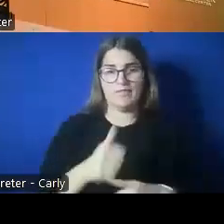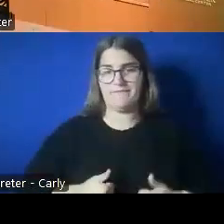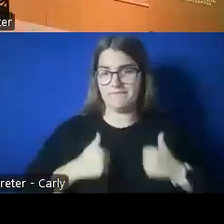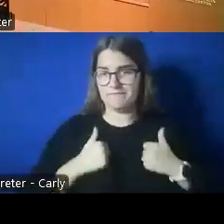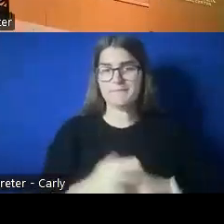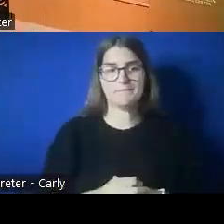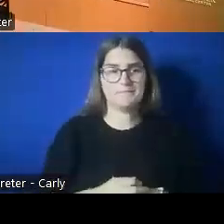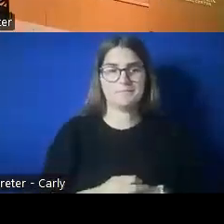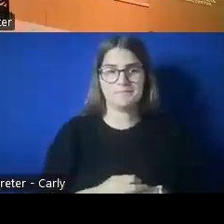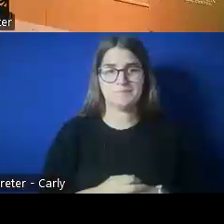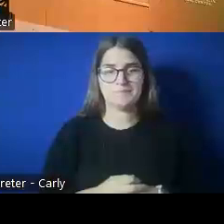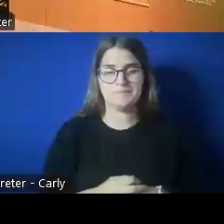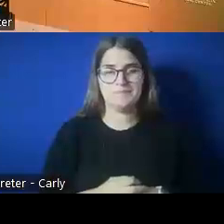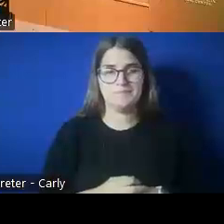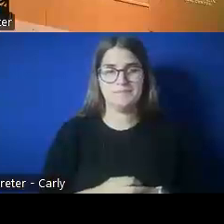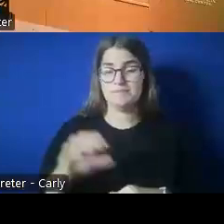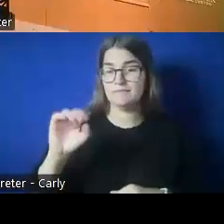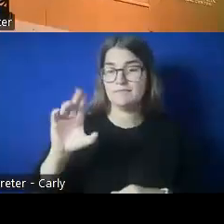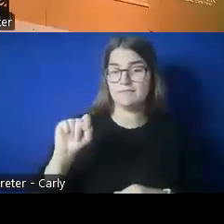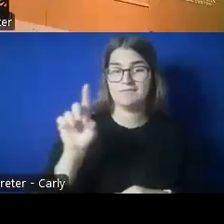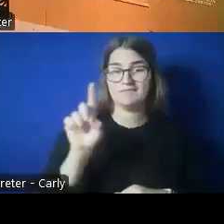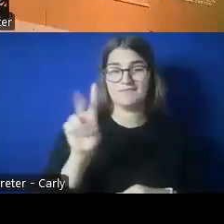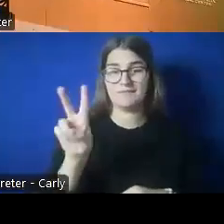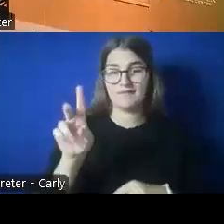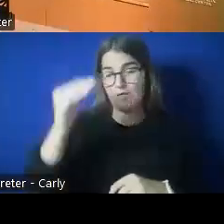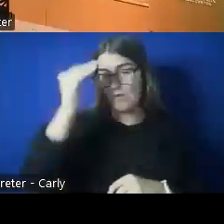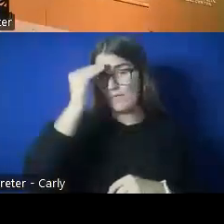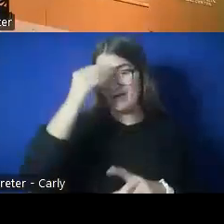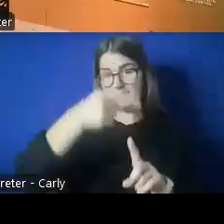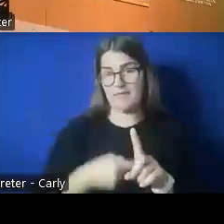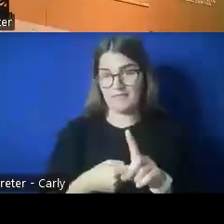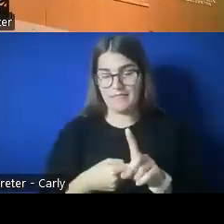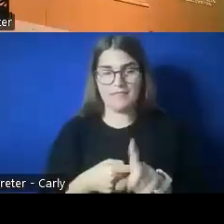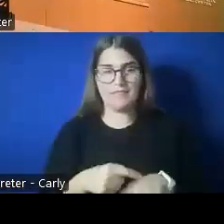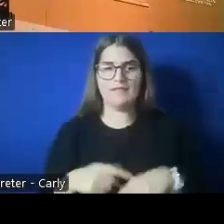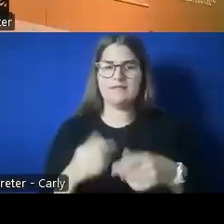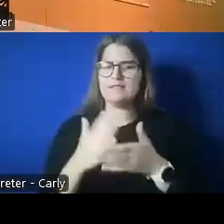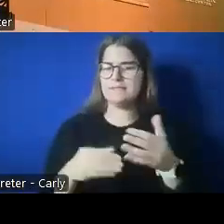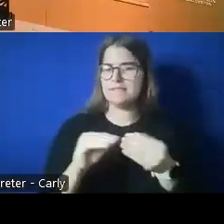I mentioned before October's domestic violence awareness month so we have some statistics here